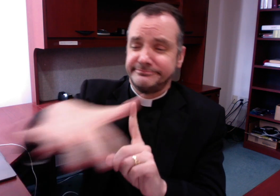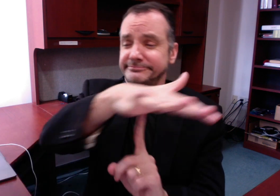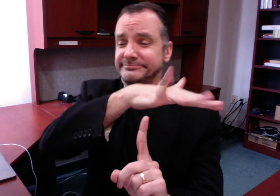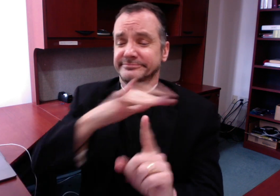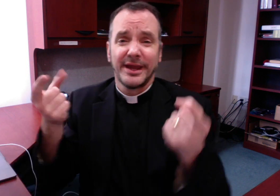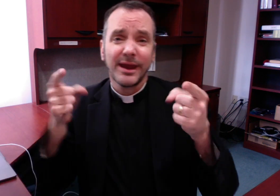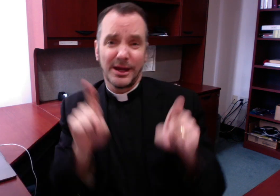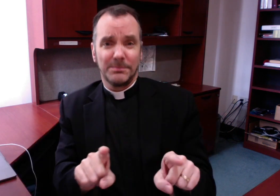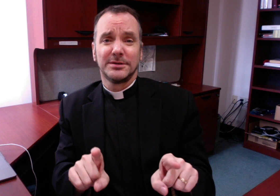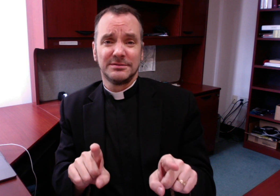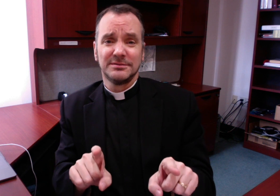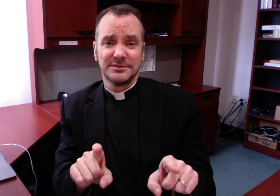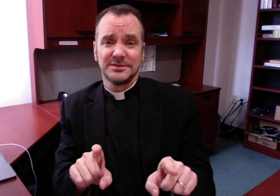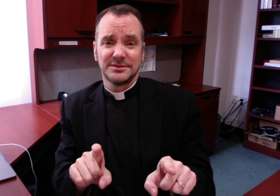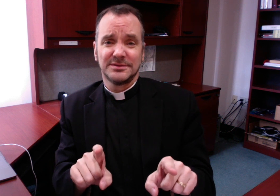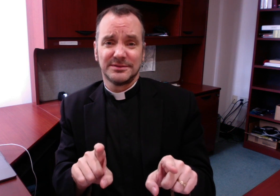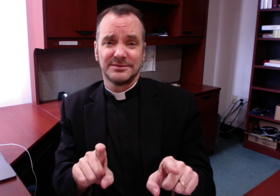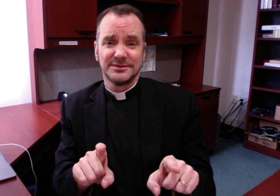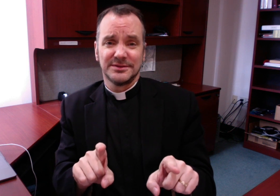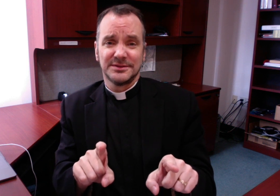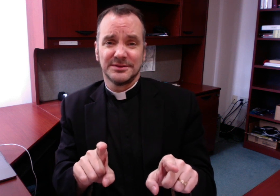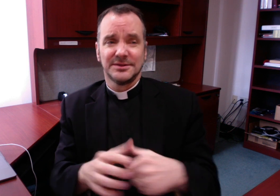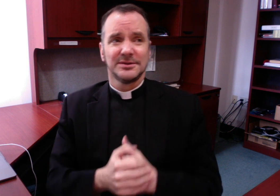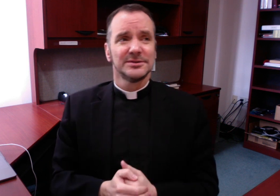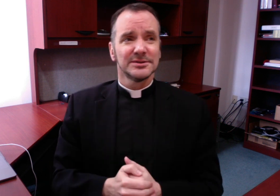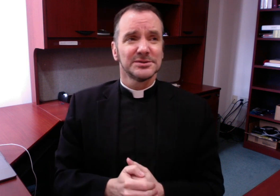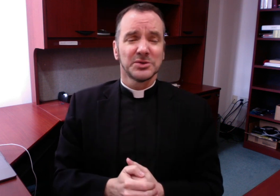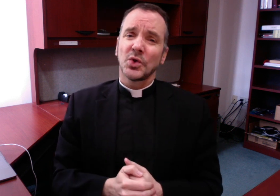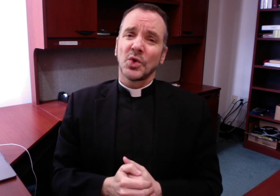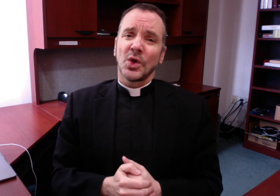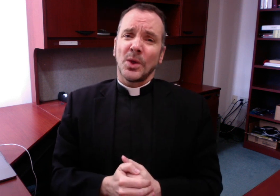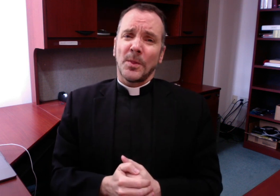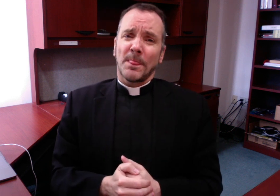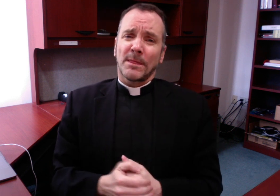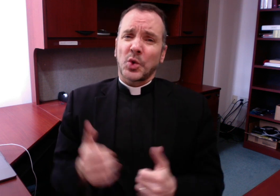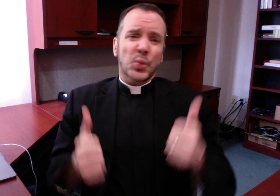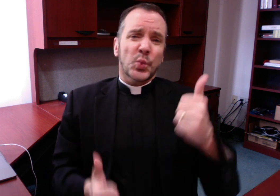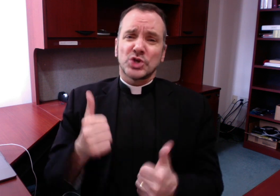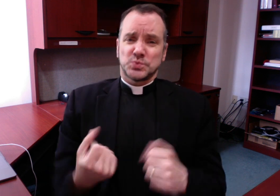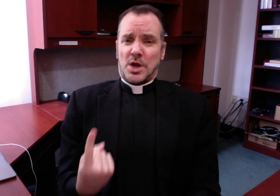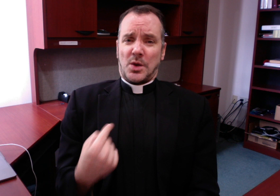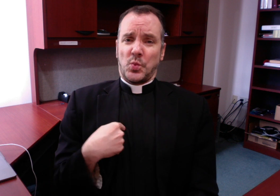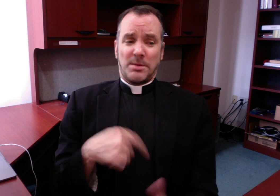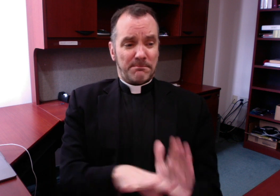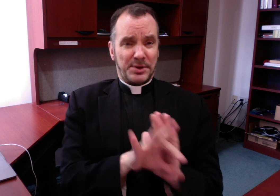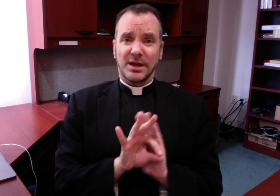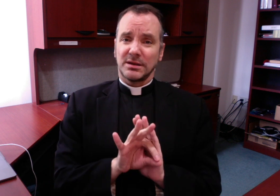very challenging right now with all that's happening. We must make a choice